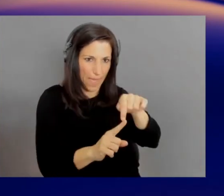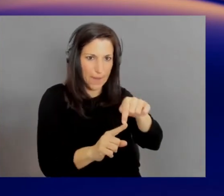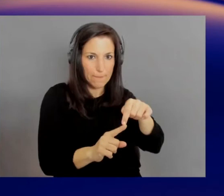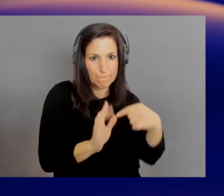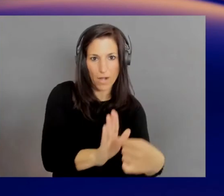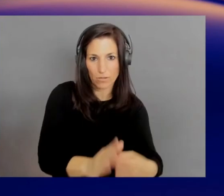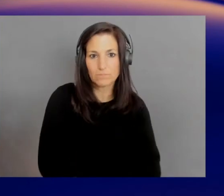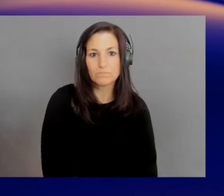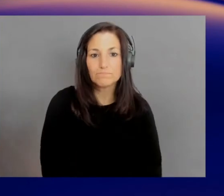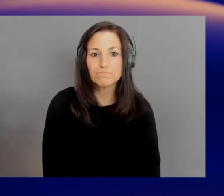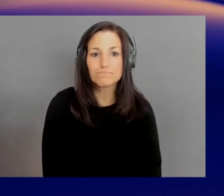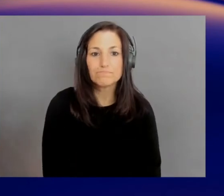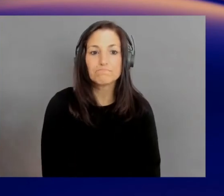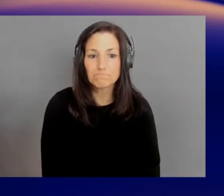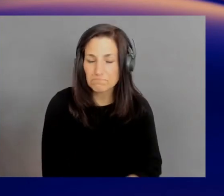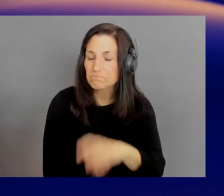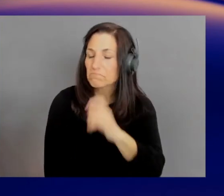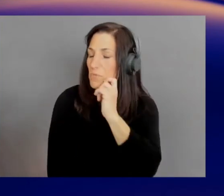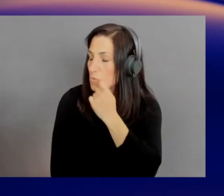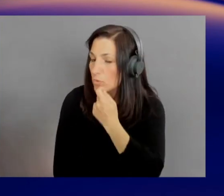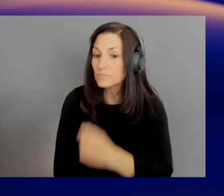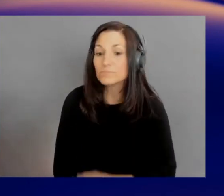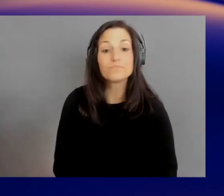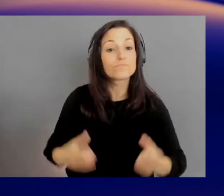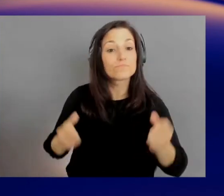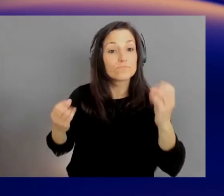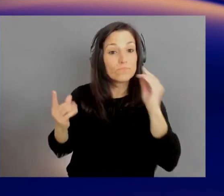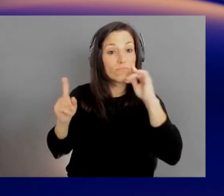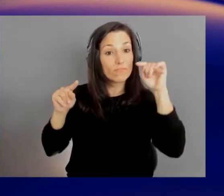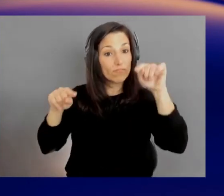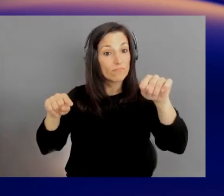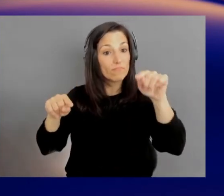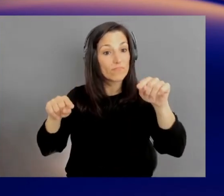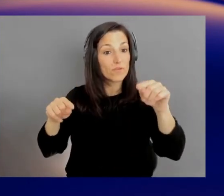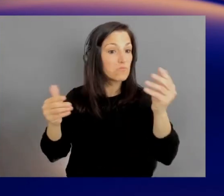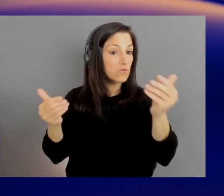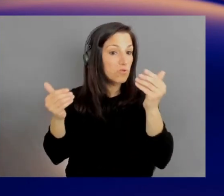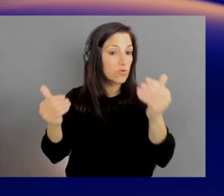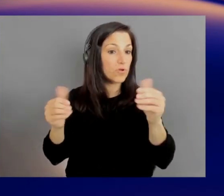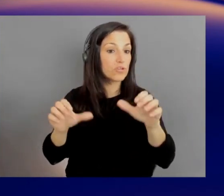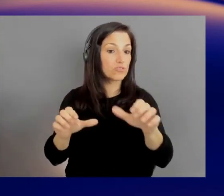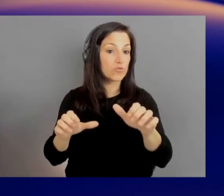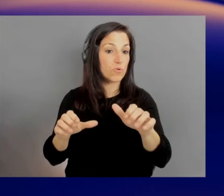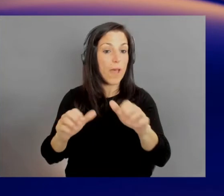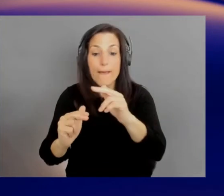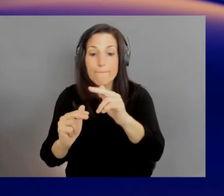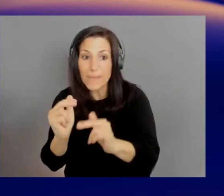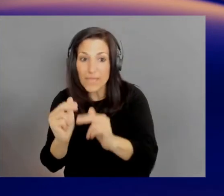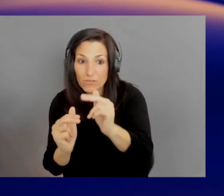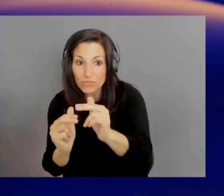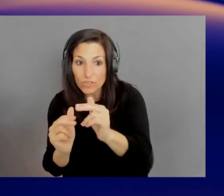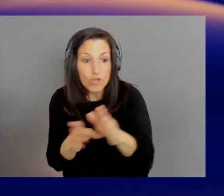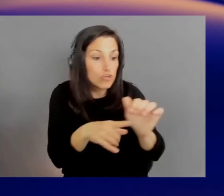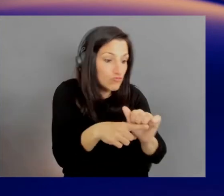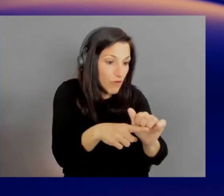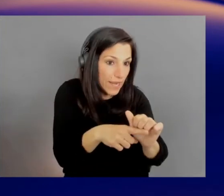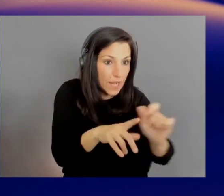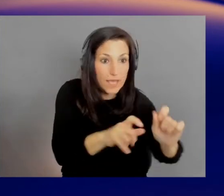So in this case what we'll do is we're gonna go ahead and just do the build train and deploy script. One thing to point out here, you know